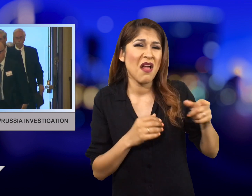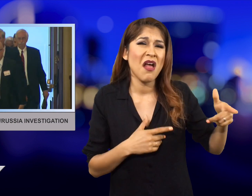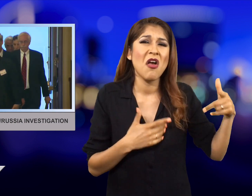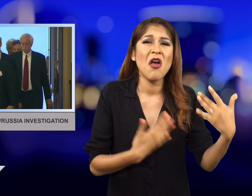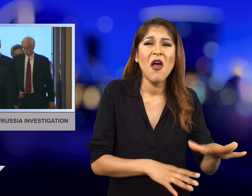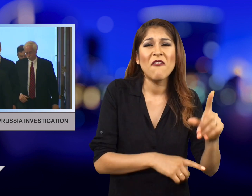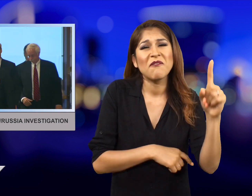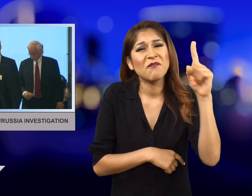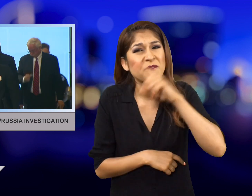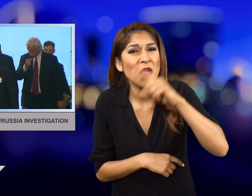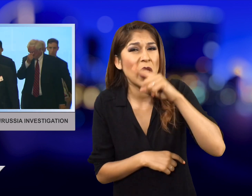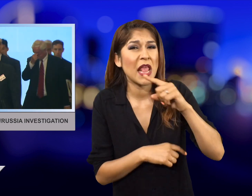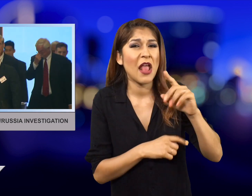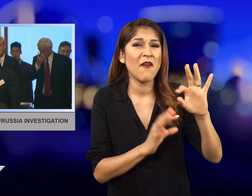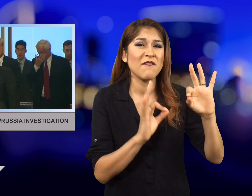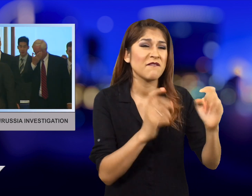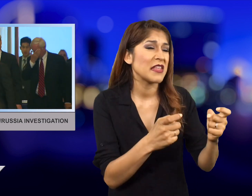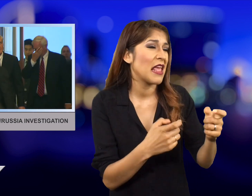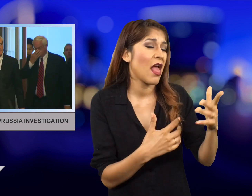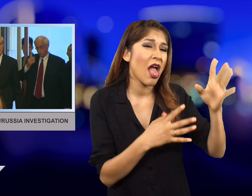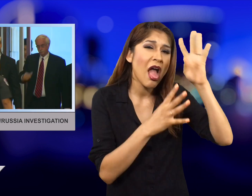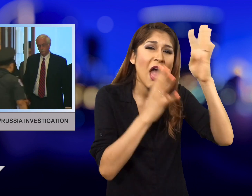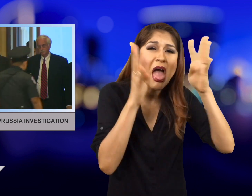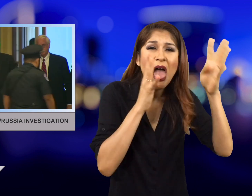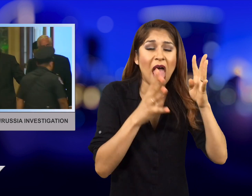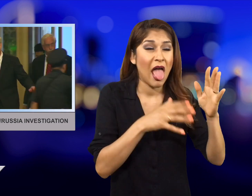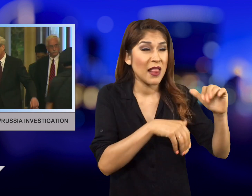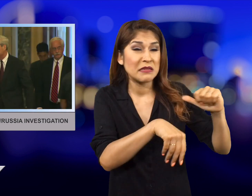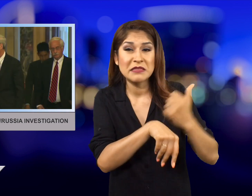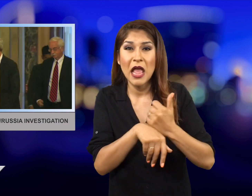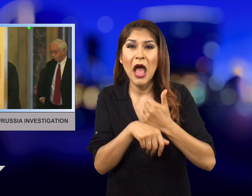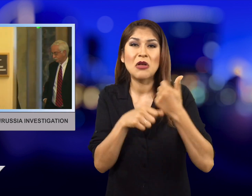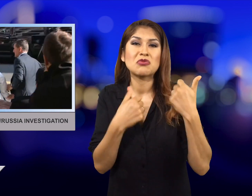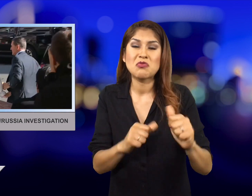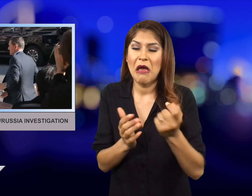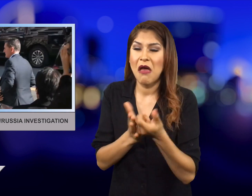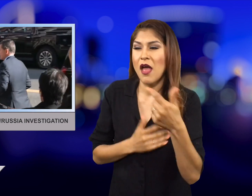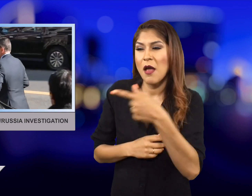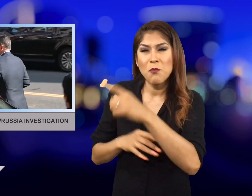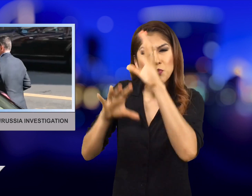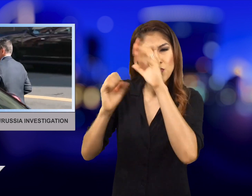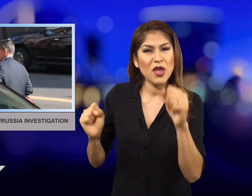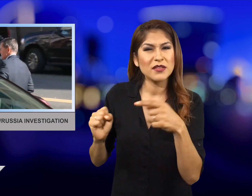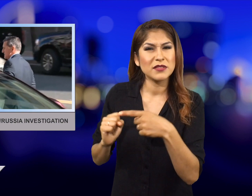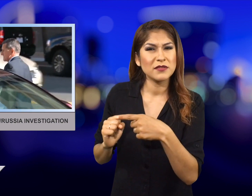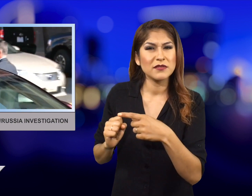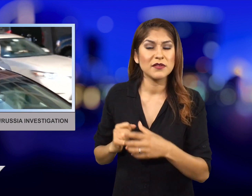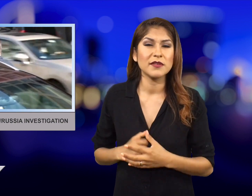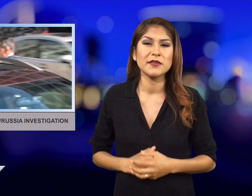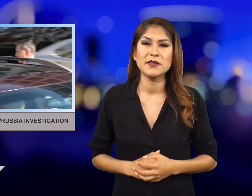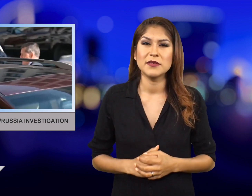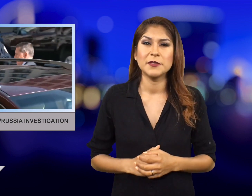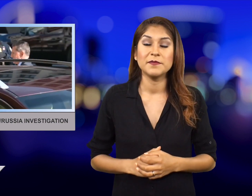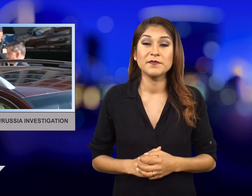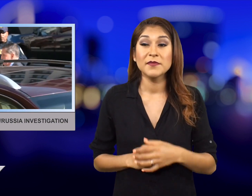including a storm of tweets this weekend calling the investigation "phony" and "rigged," are seemingly part of the plan to publicly discredit the investigation in the event it leads to